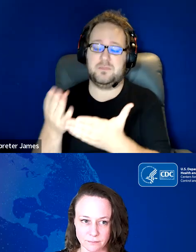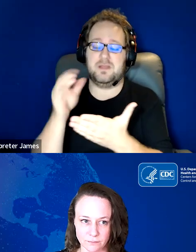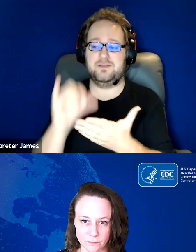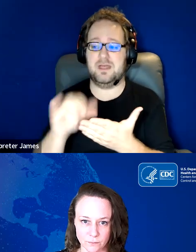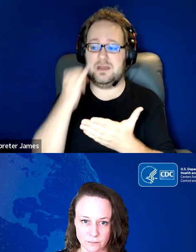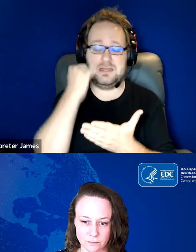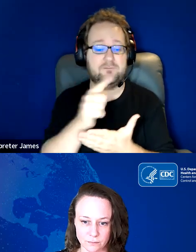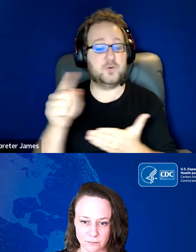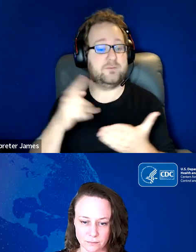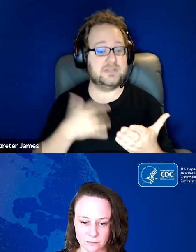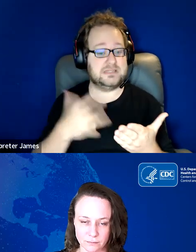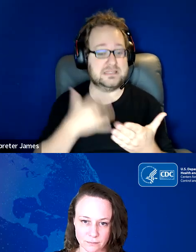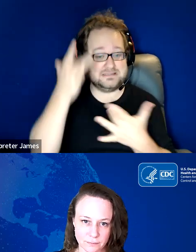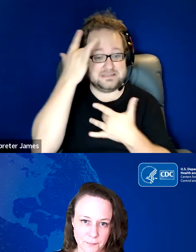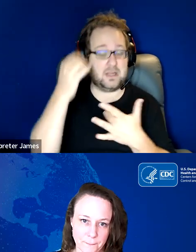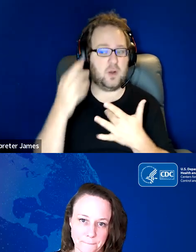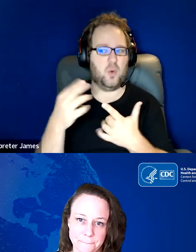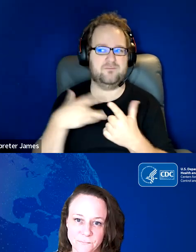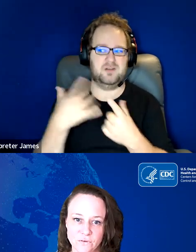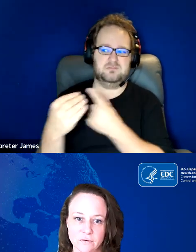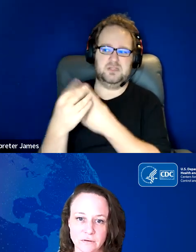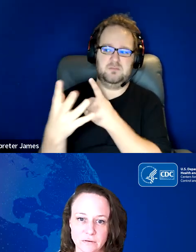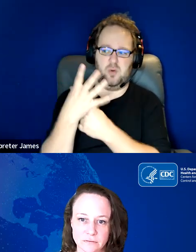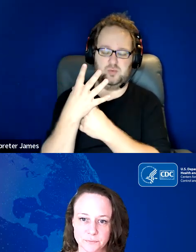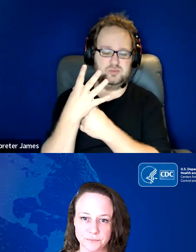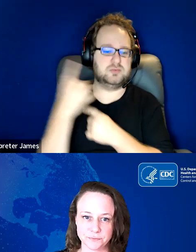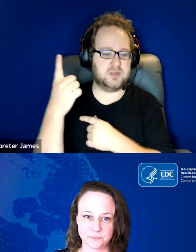you're feeling sic sick or exposed to COVID 19, that home